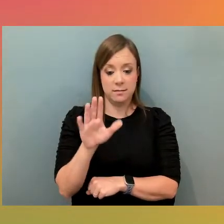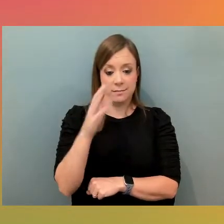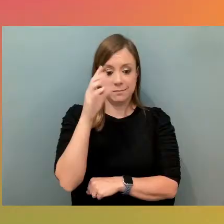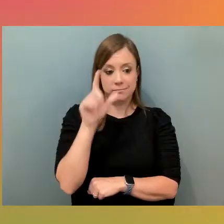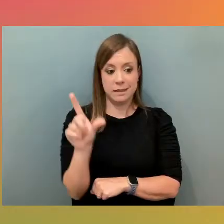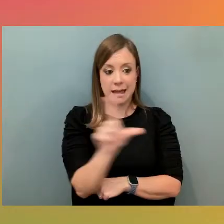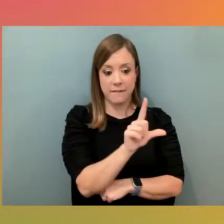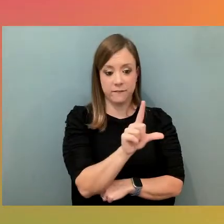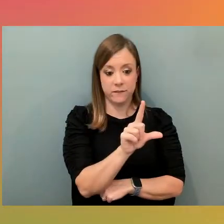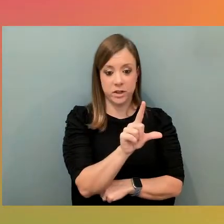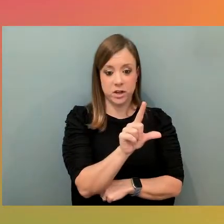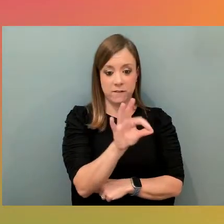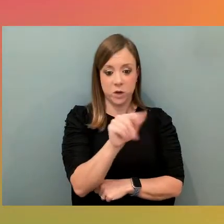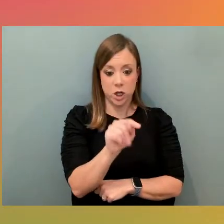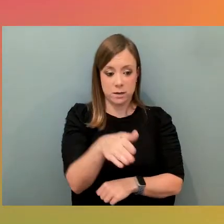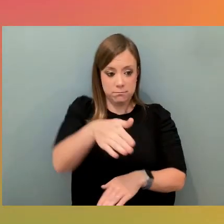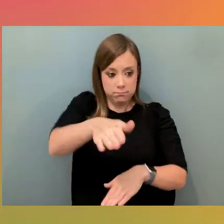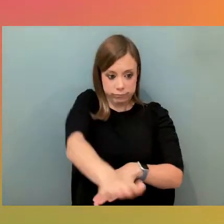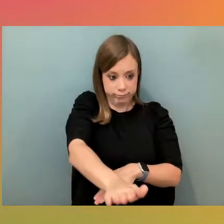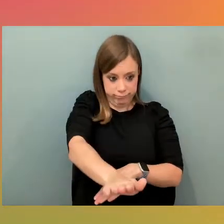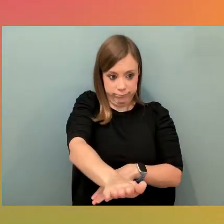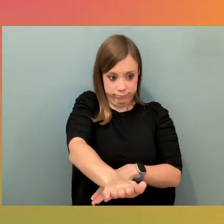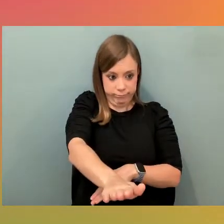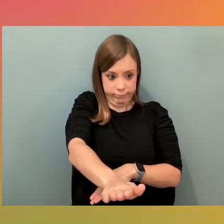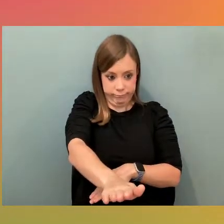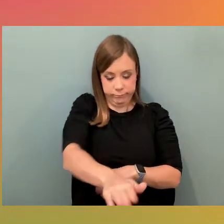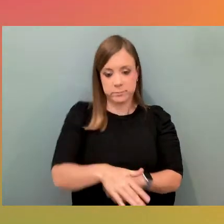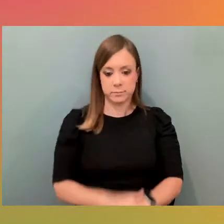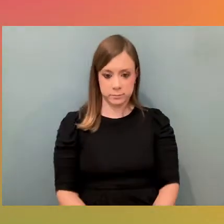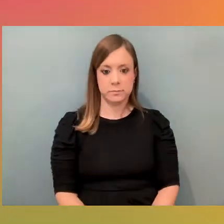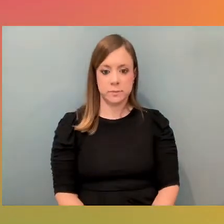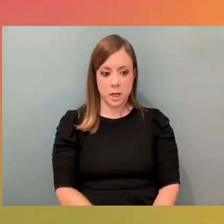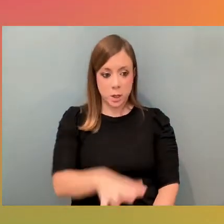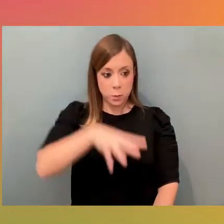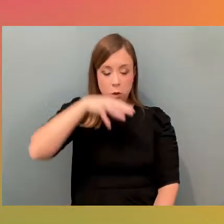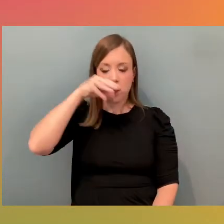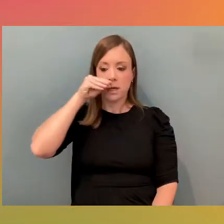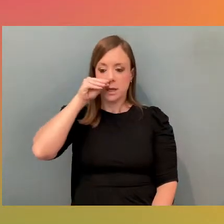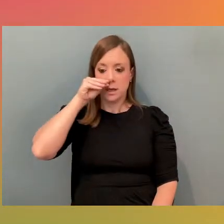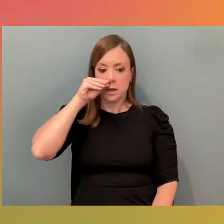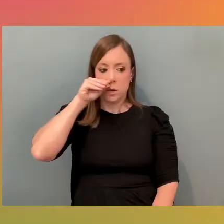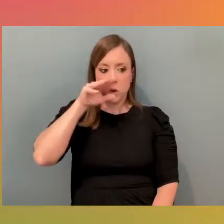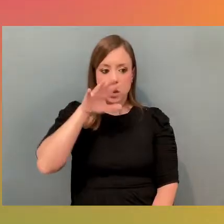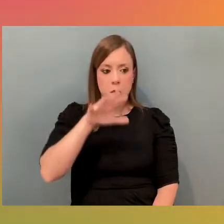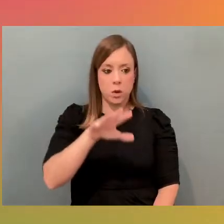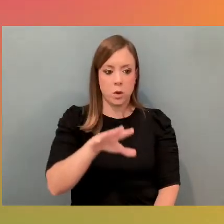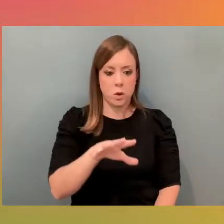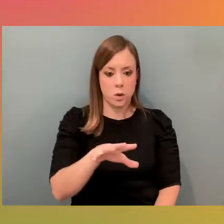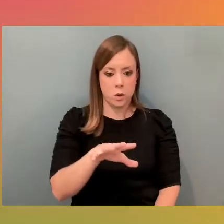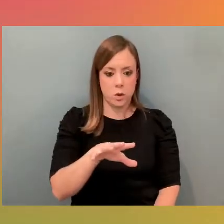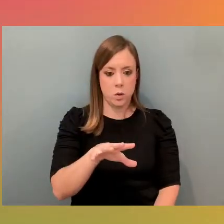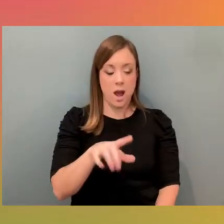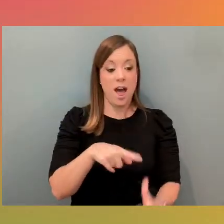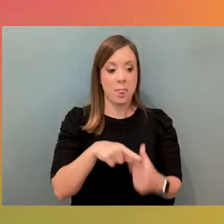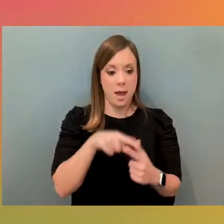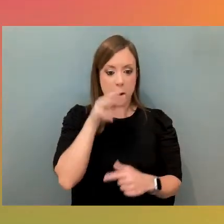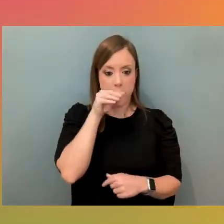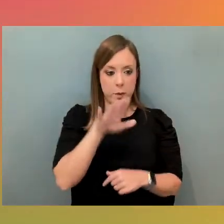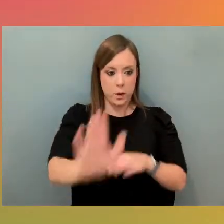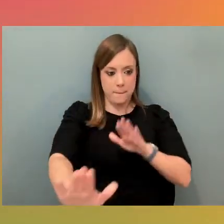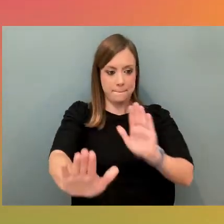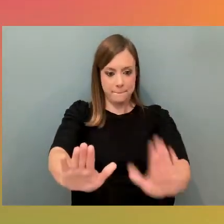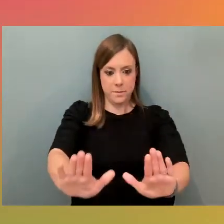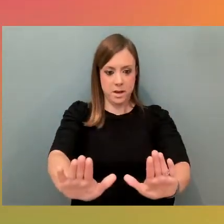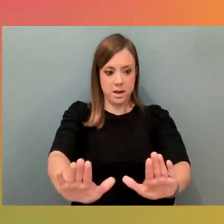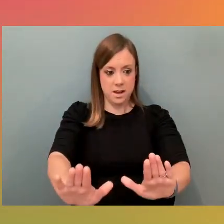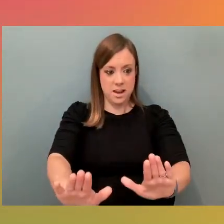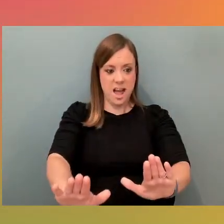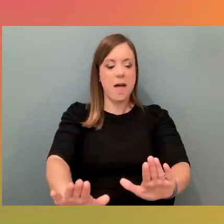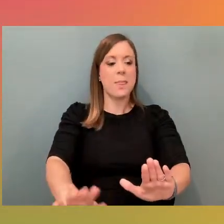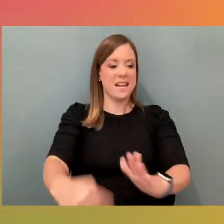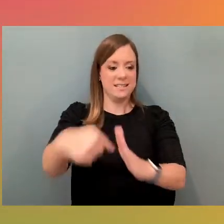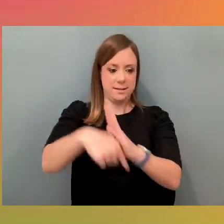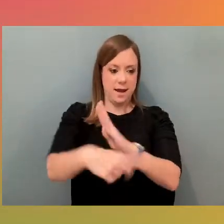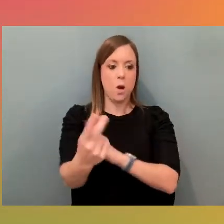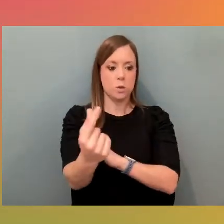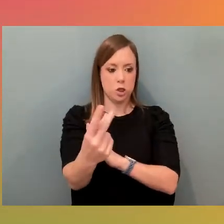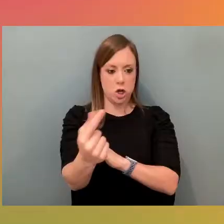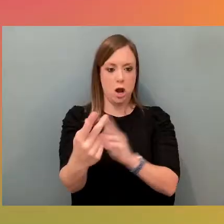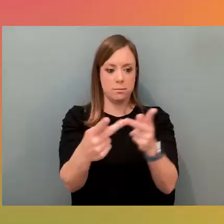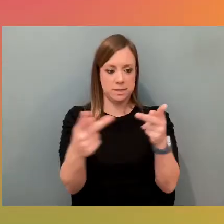PLUG THE WHOLE LEFT FOOT DOWN.